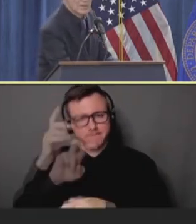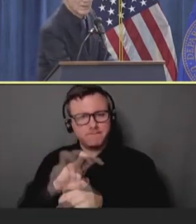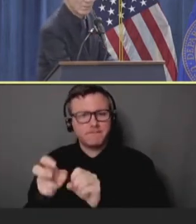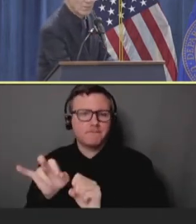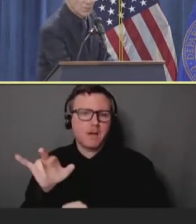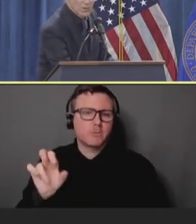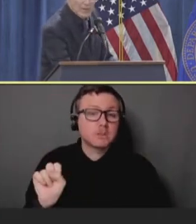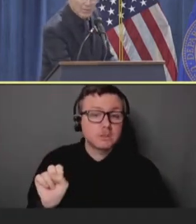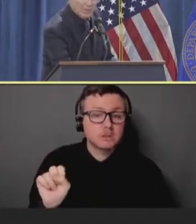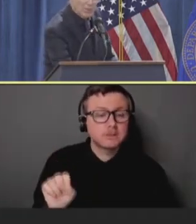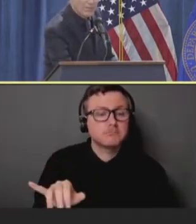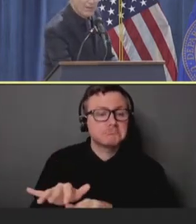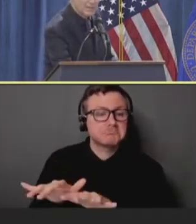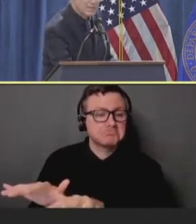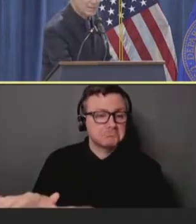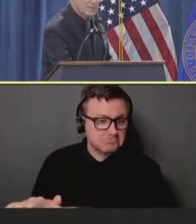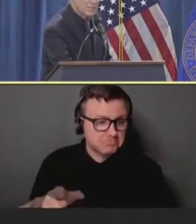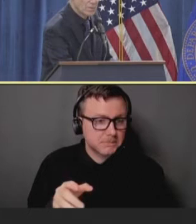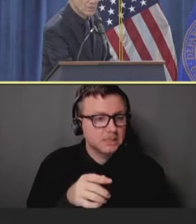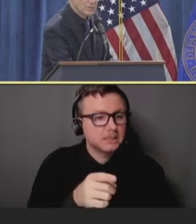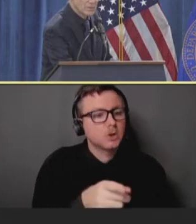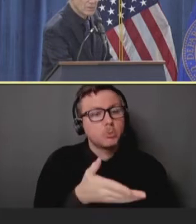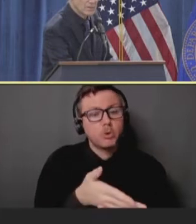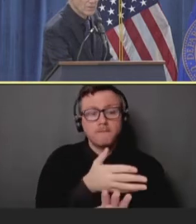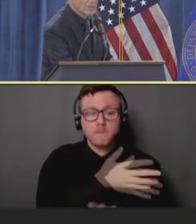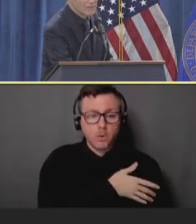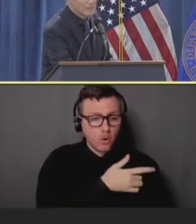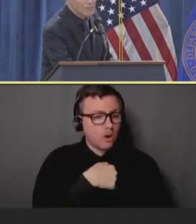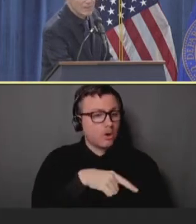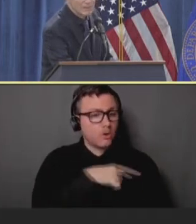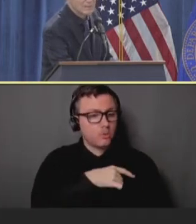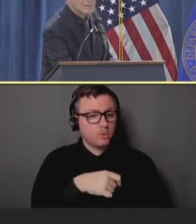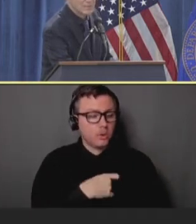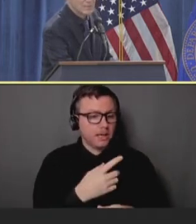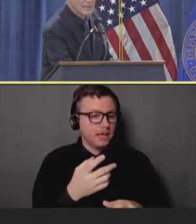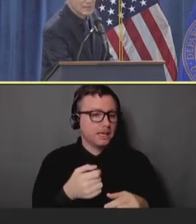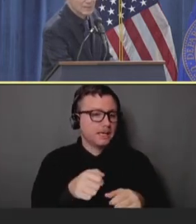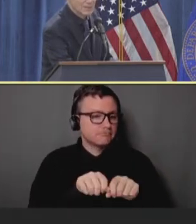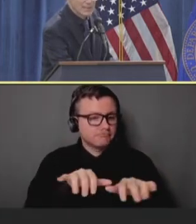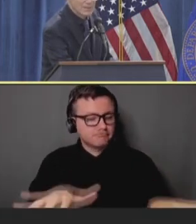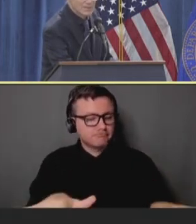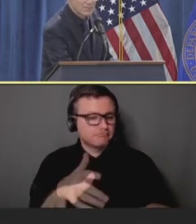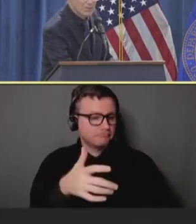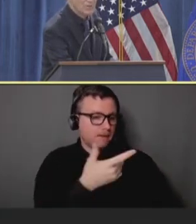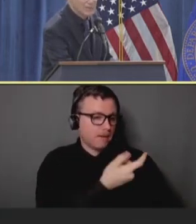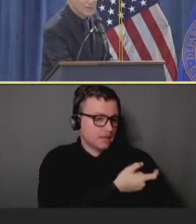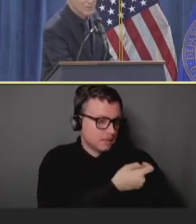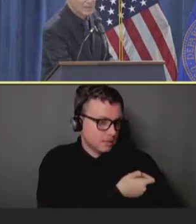Before any polio vaccines were introduced, there were about 600,000 cases of polio estimated